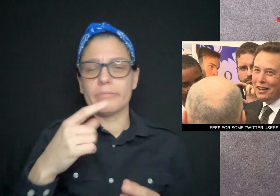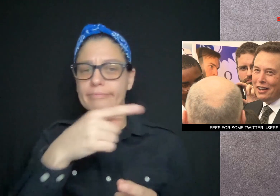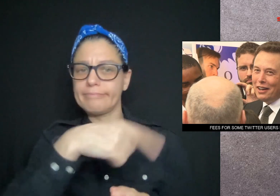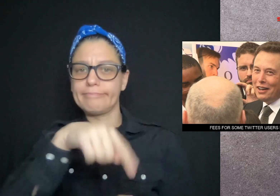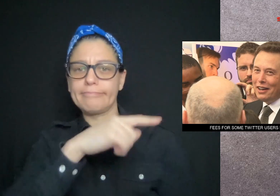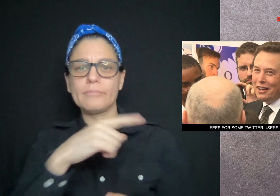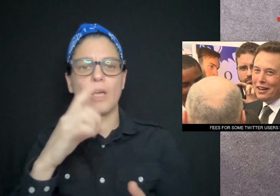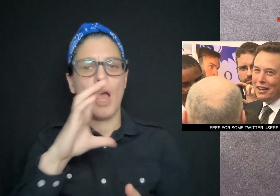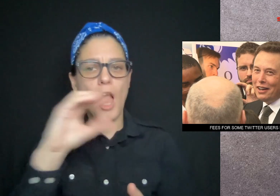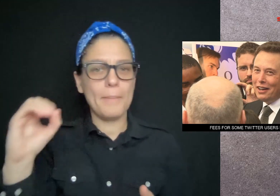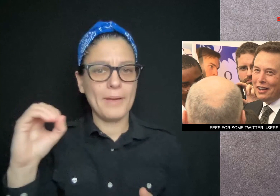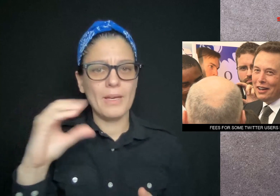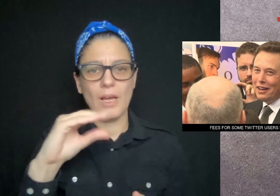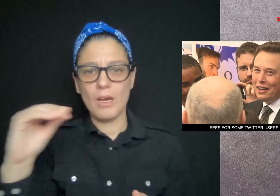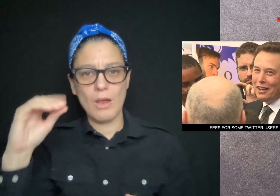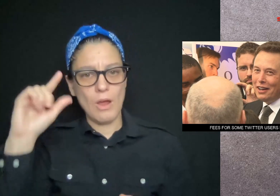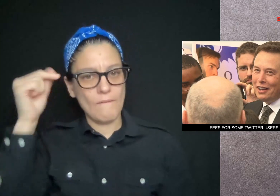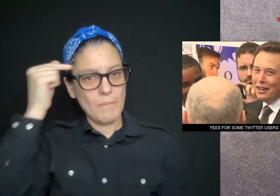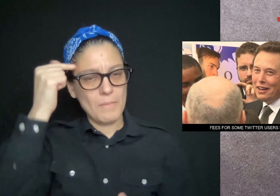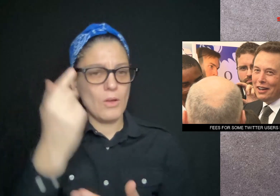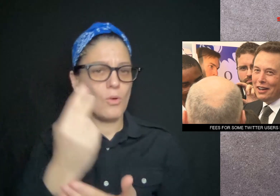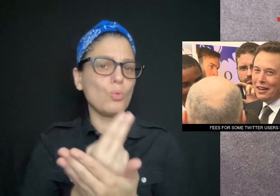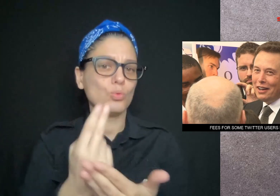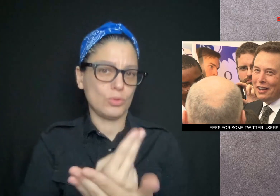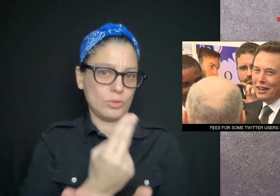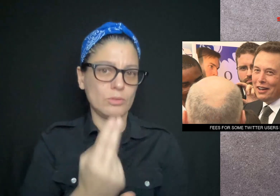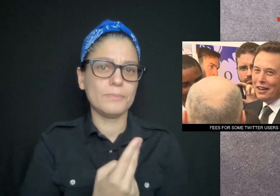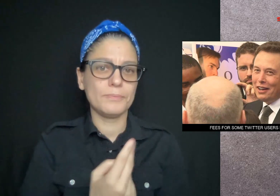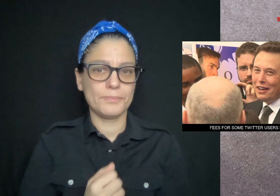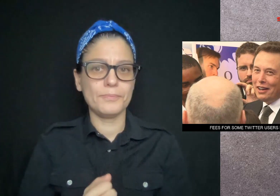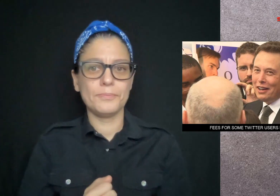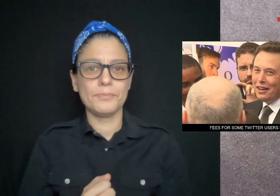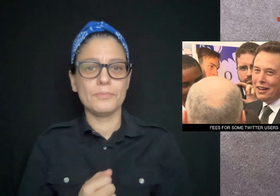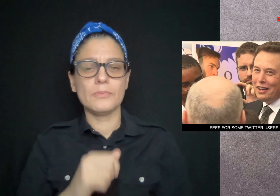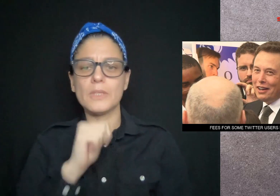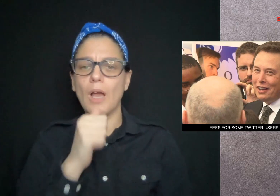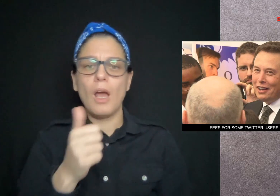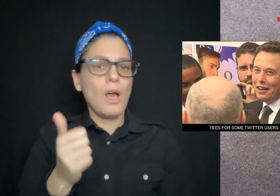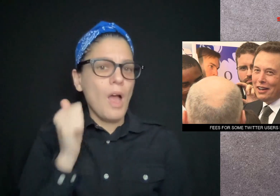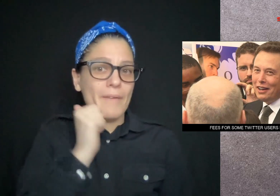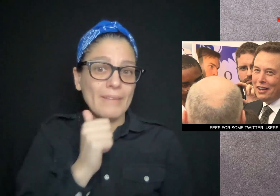he said the fee will be small and only apply to commercial and government users